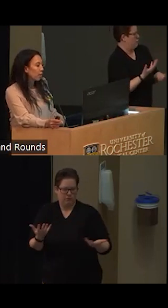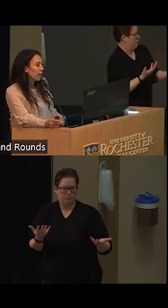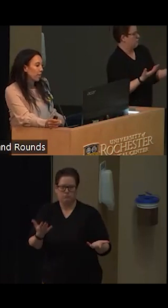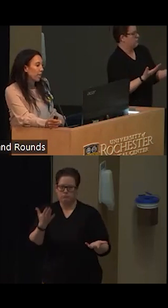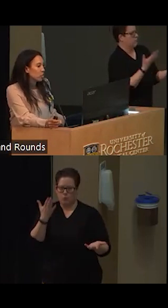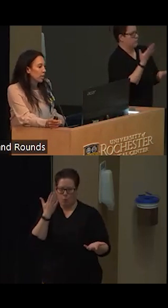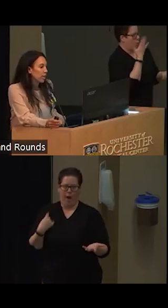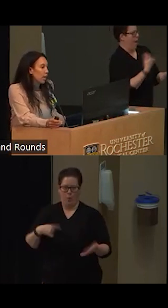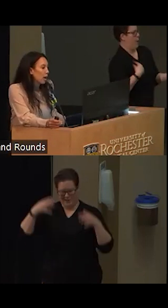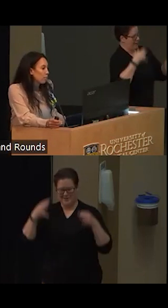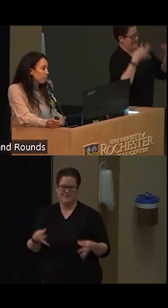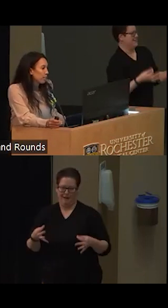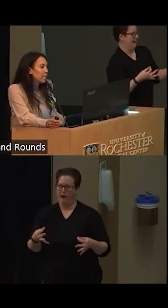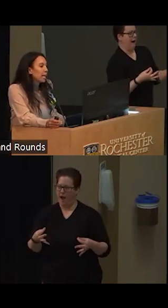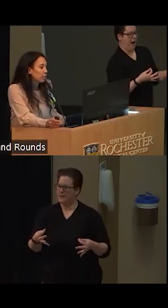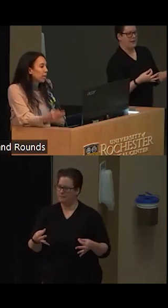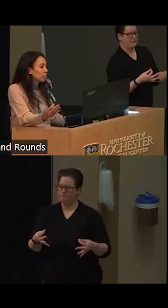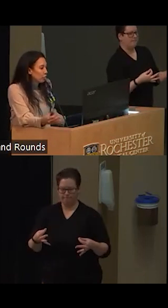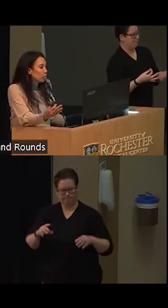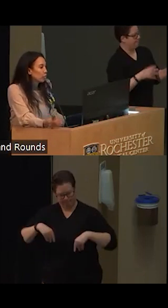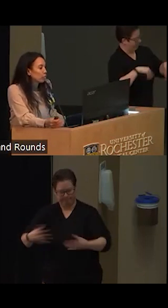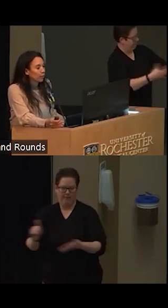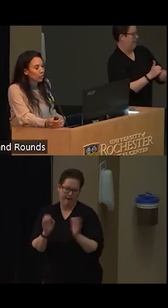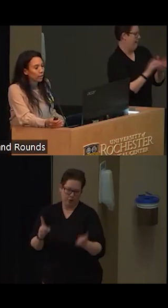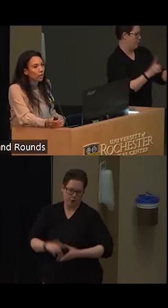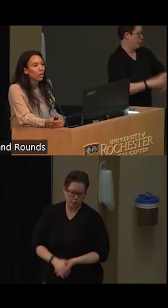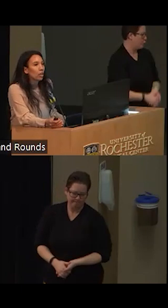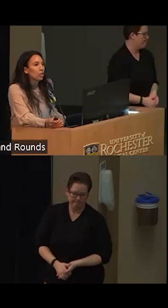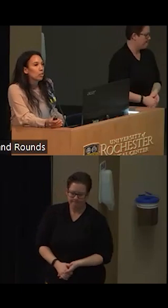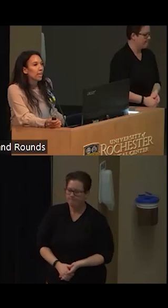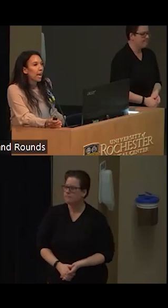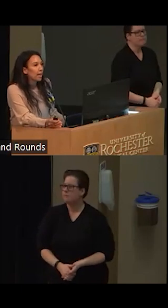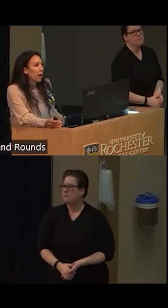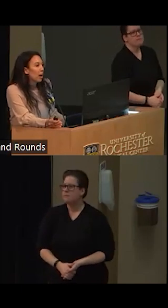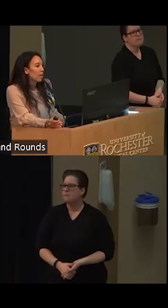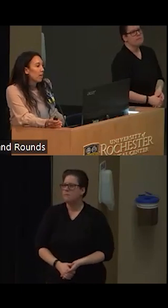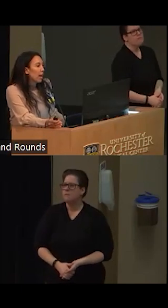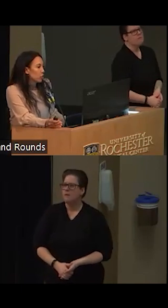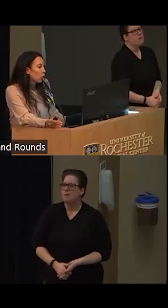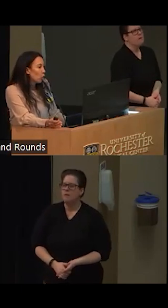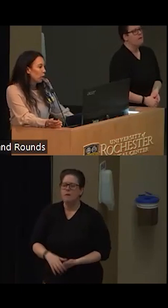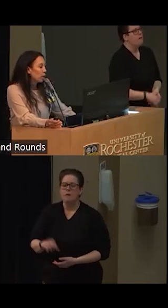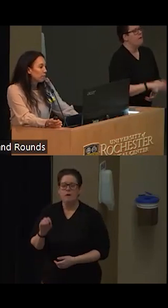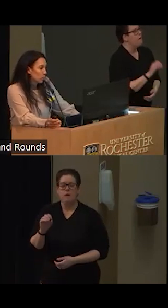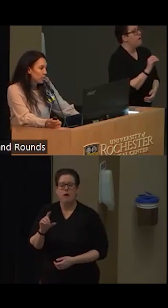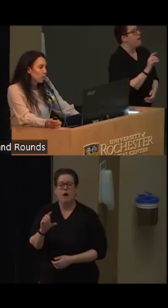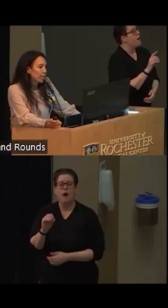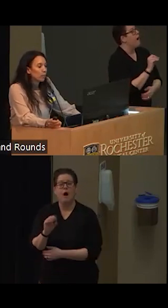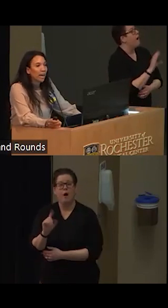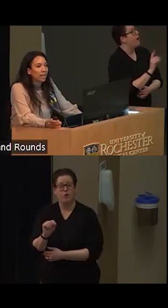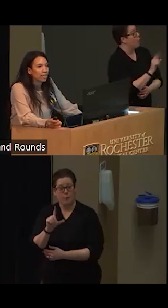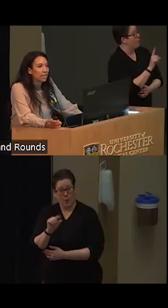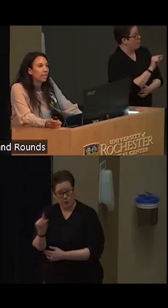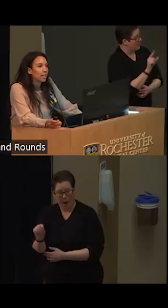our education needed education to to fruition so at the end of October of 2020 we had an incident